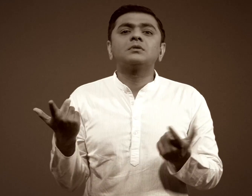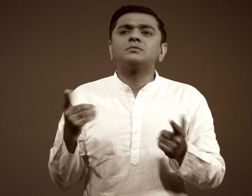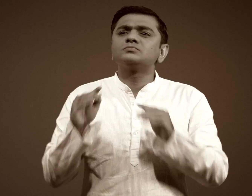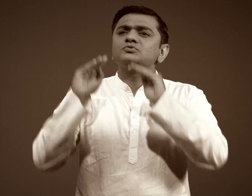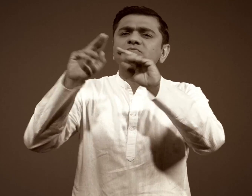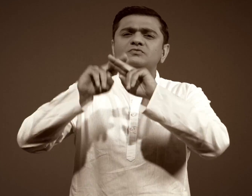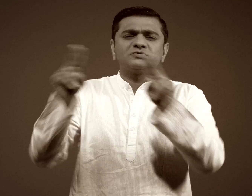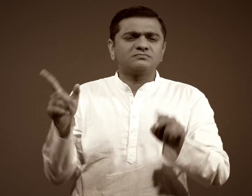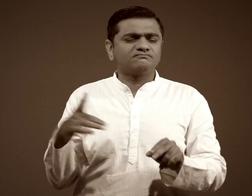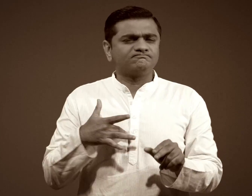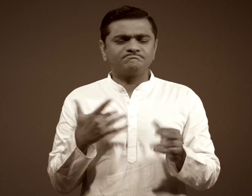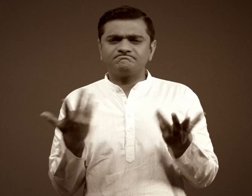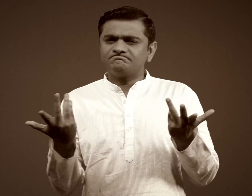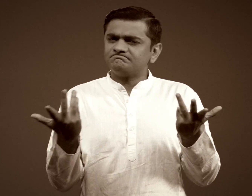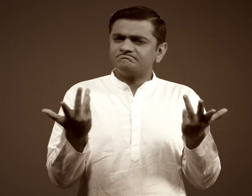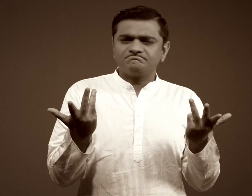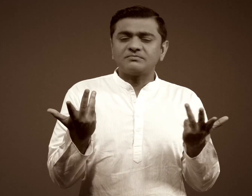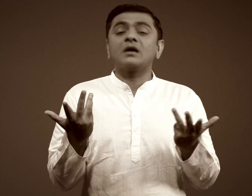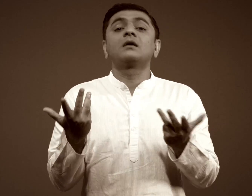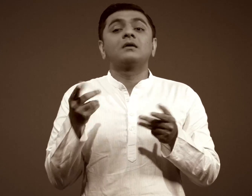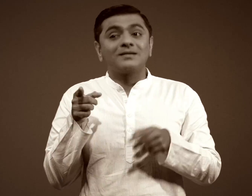Godse did not agree with Gandhiji's ideas.